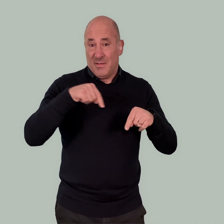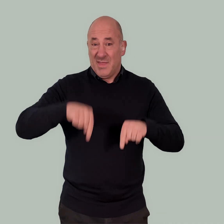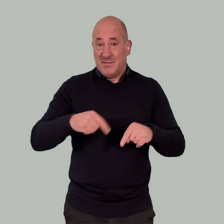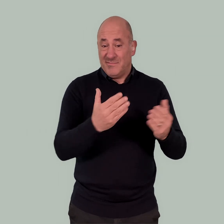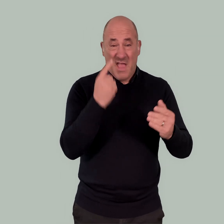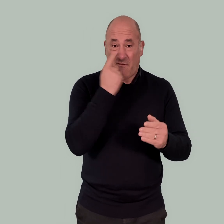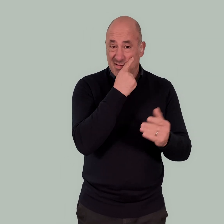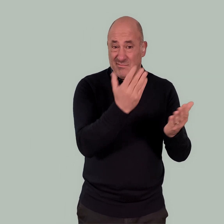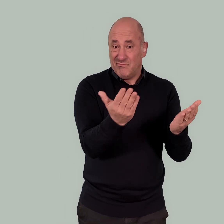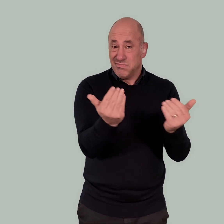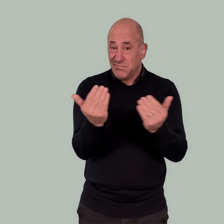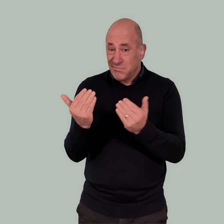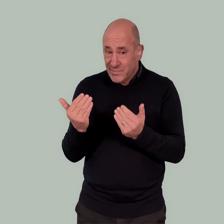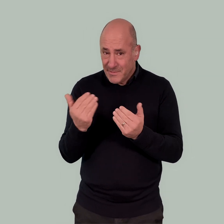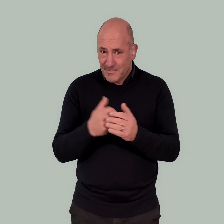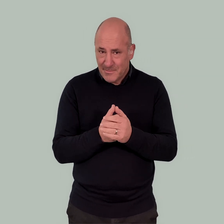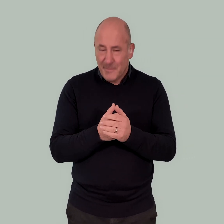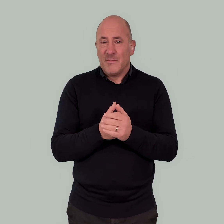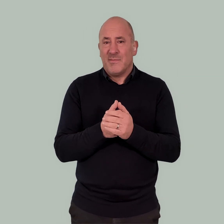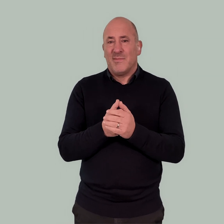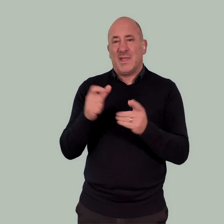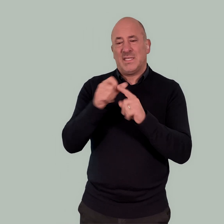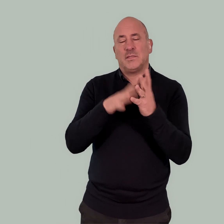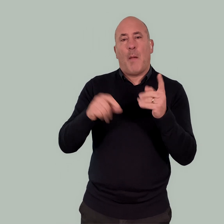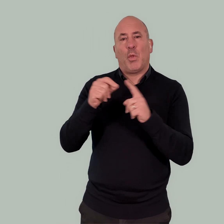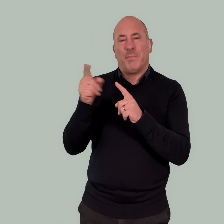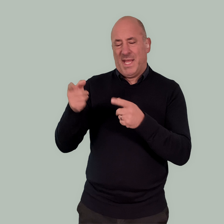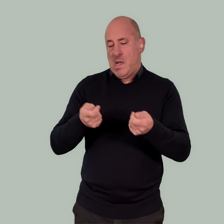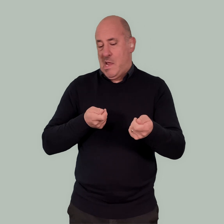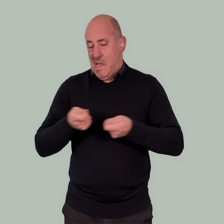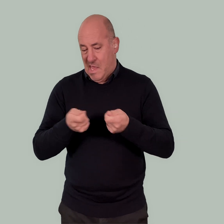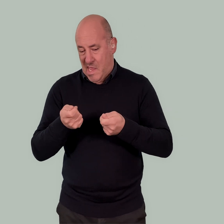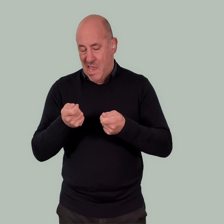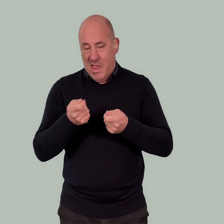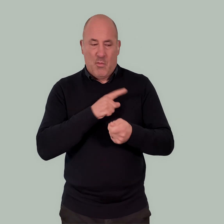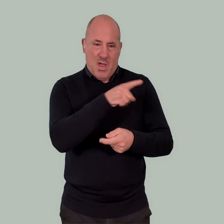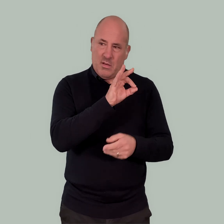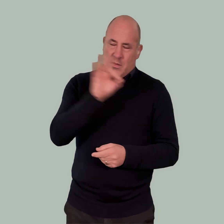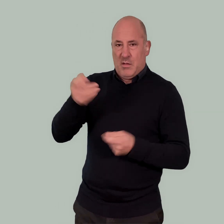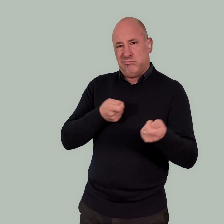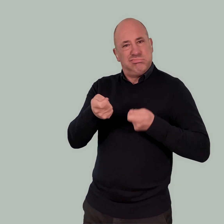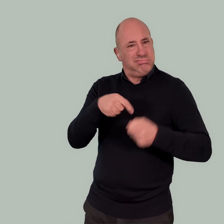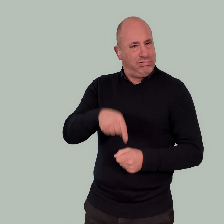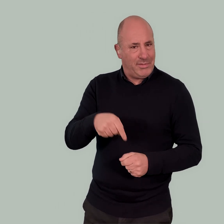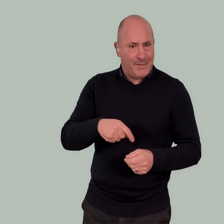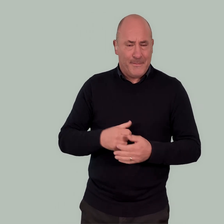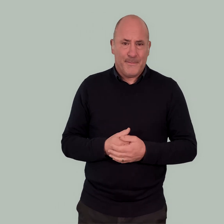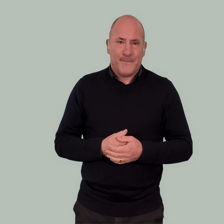of this Call for Evidence, which is being conducted on their behalf by DWP.